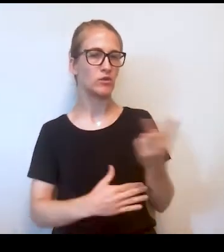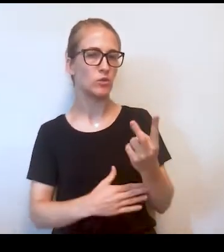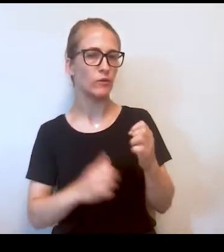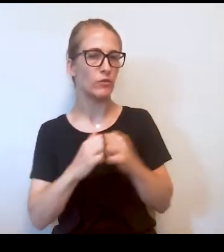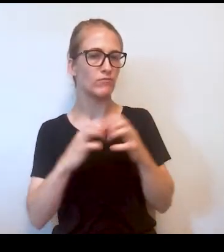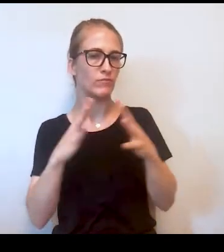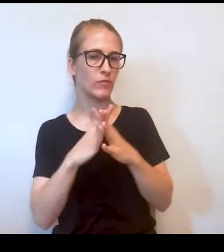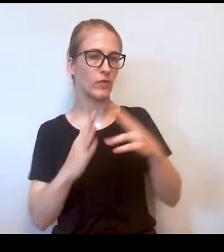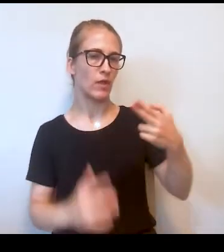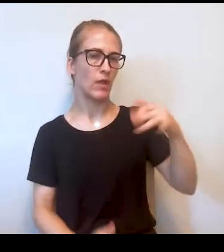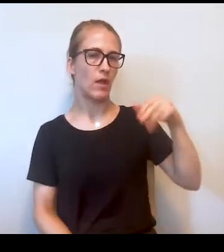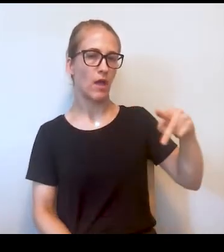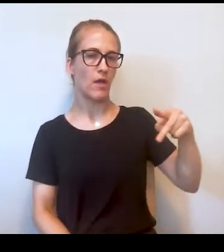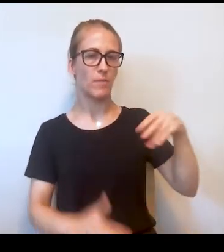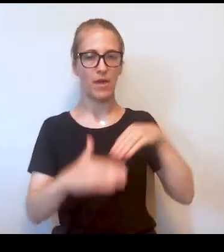to create Hyp-ACCESS.